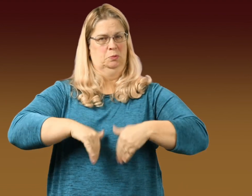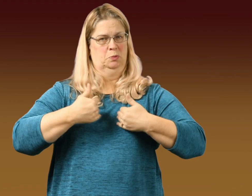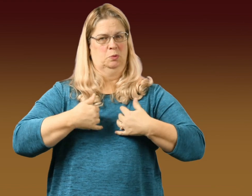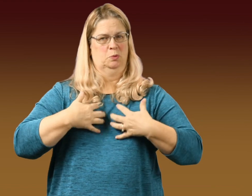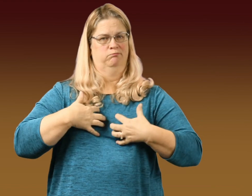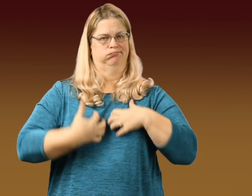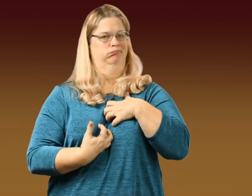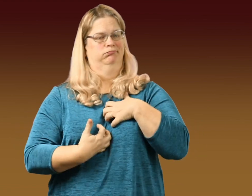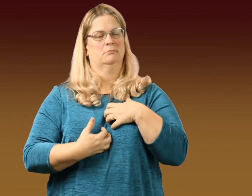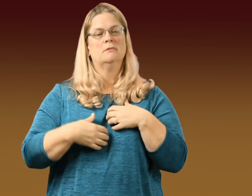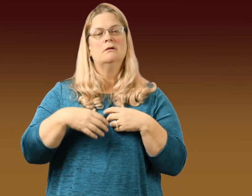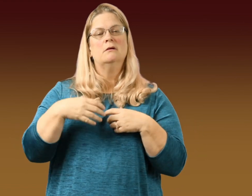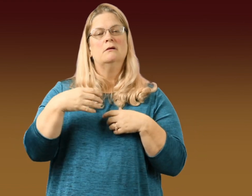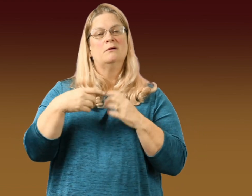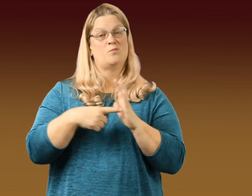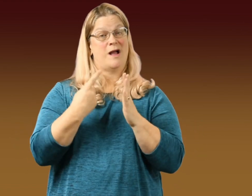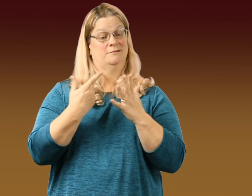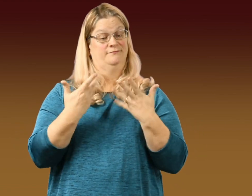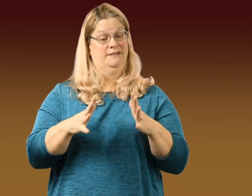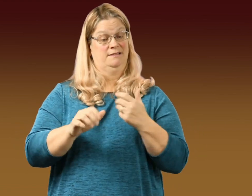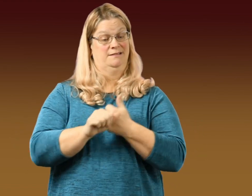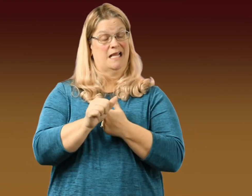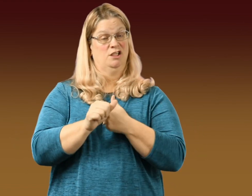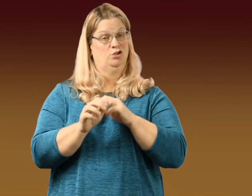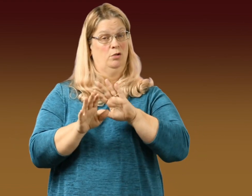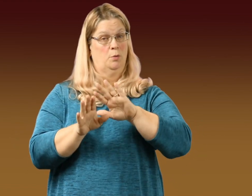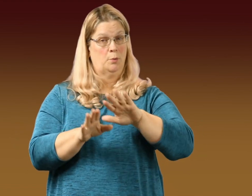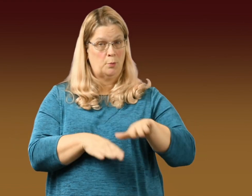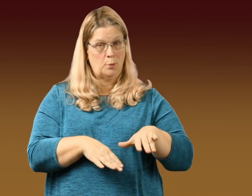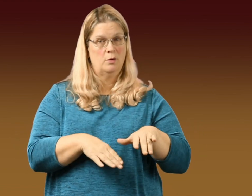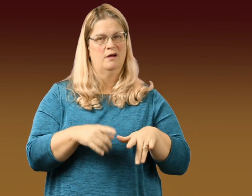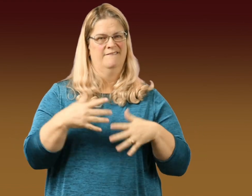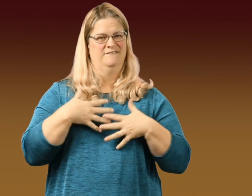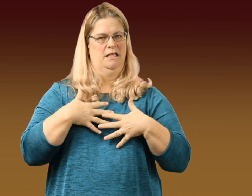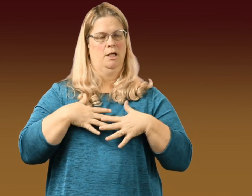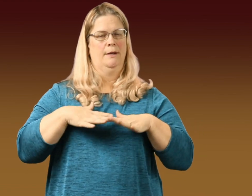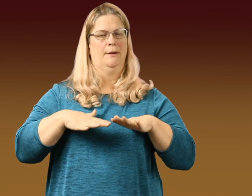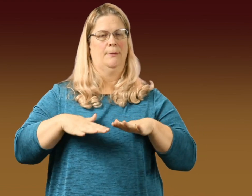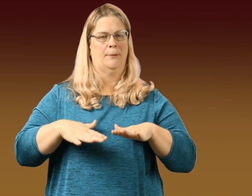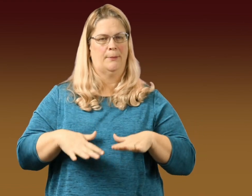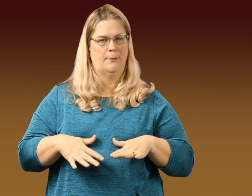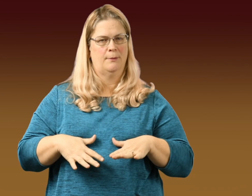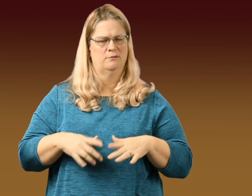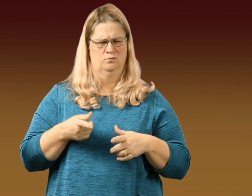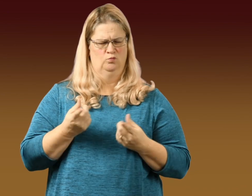And you feel like you just escaped being in an accident, and once that feelings